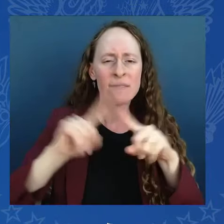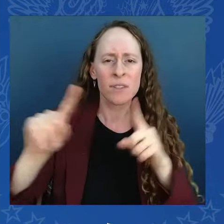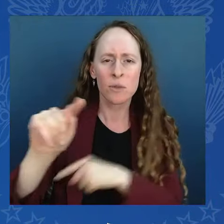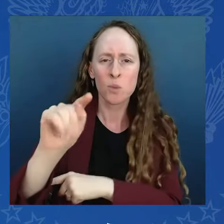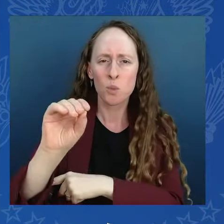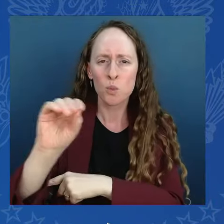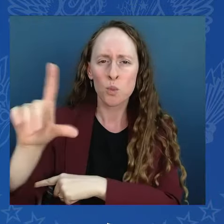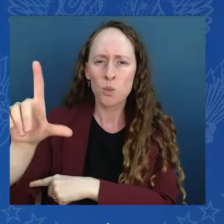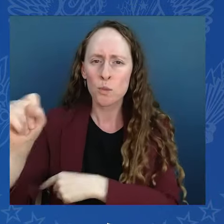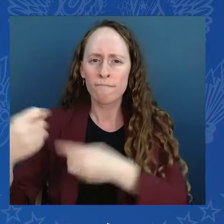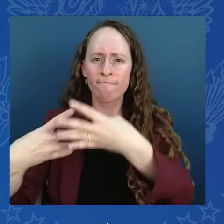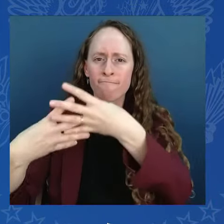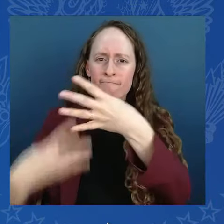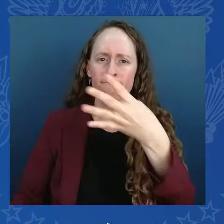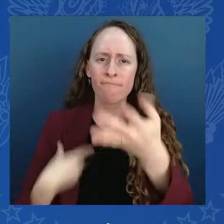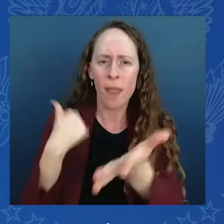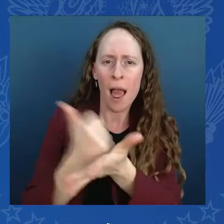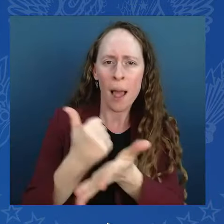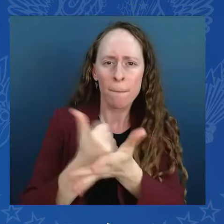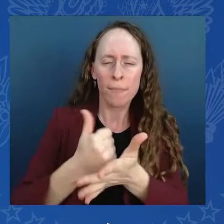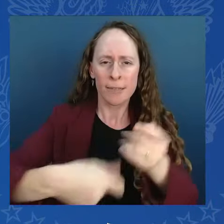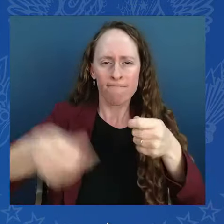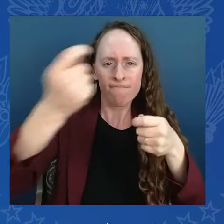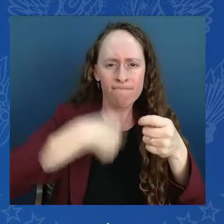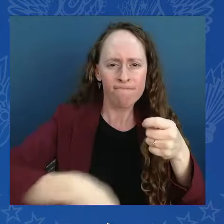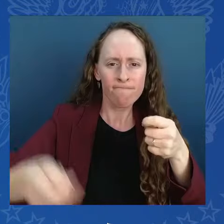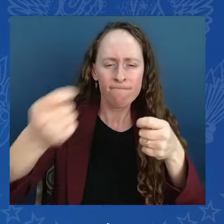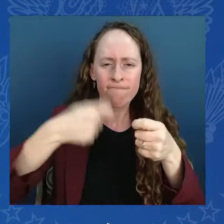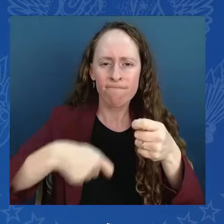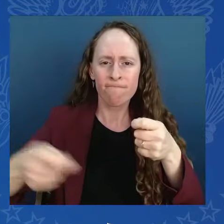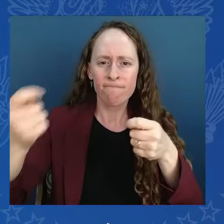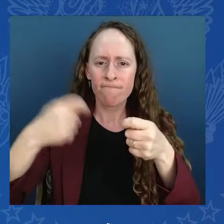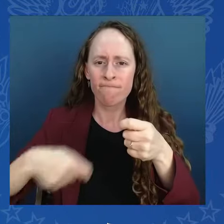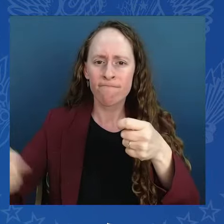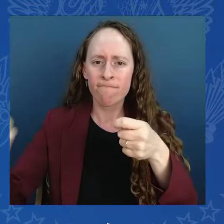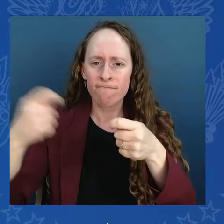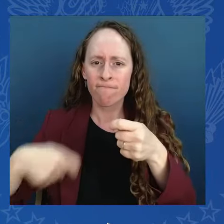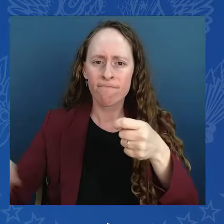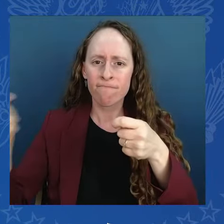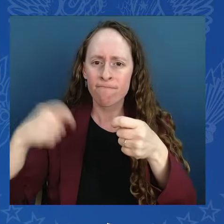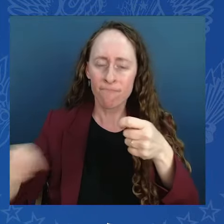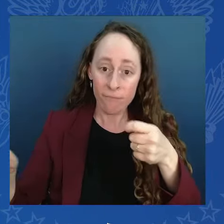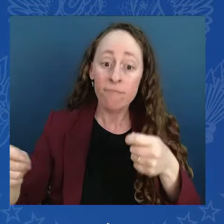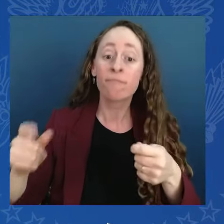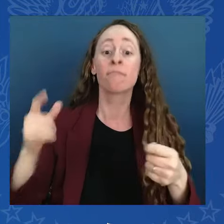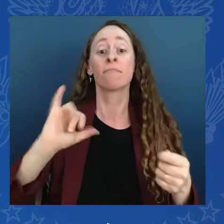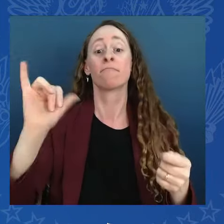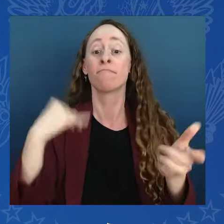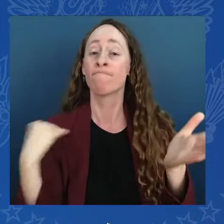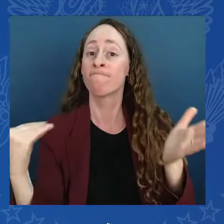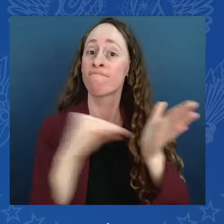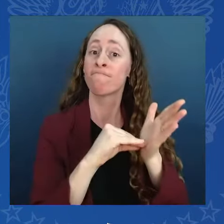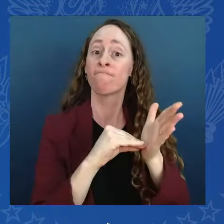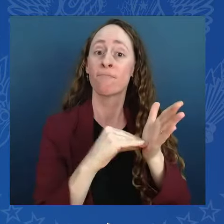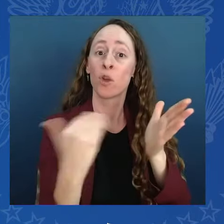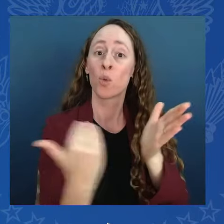As a result of that work, I'm announcing a new rule, written into law from the Environmental Protection Agency,